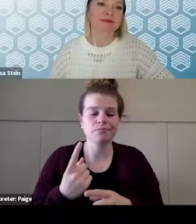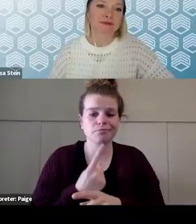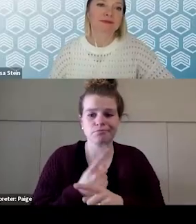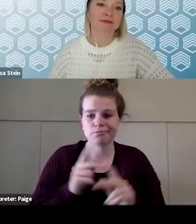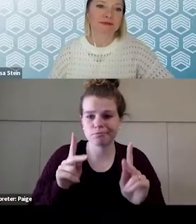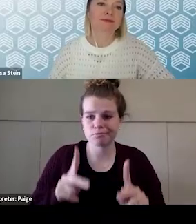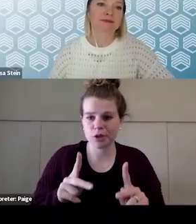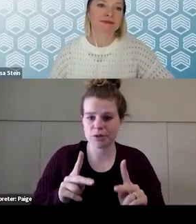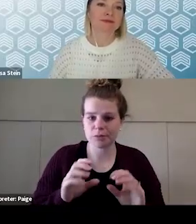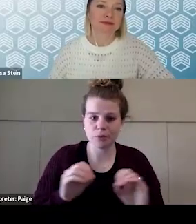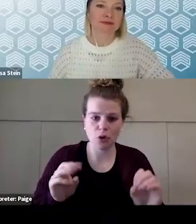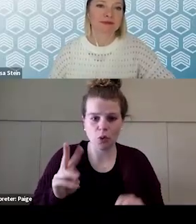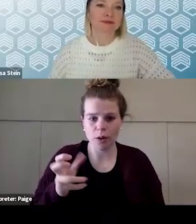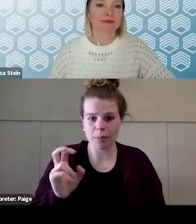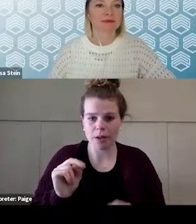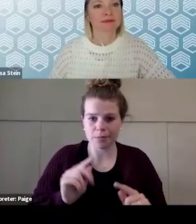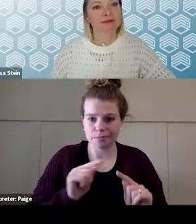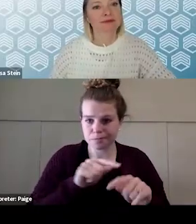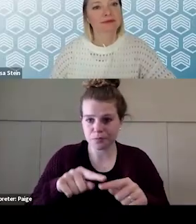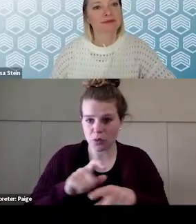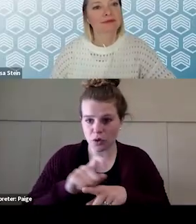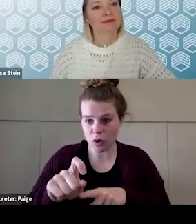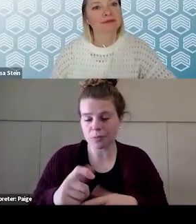And so my first recommendation, I would say,